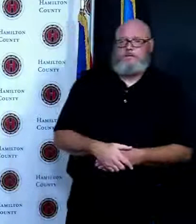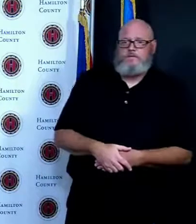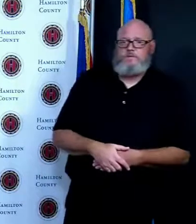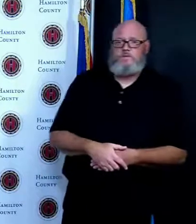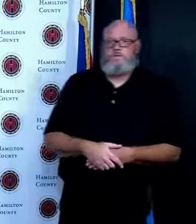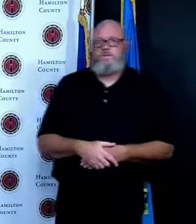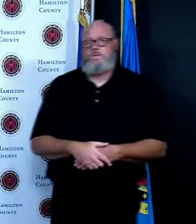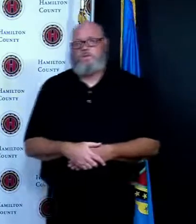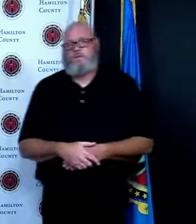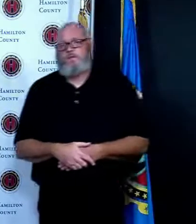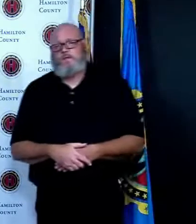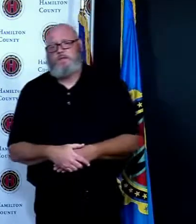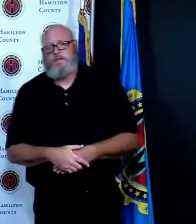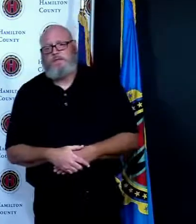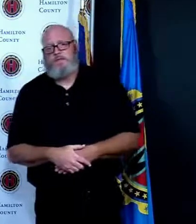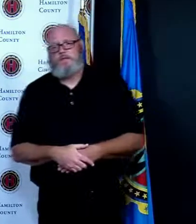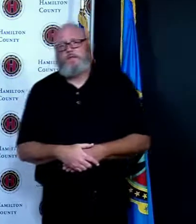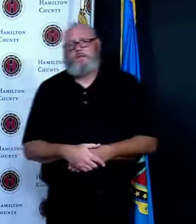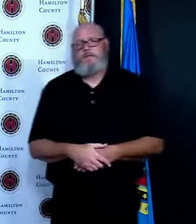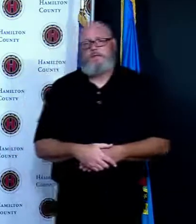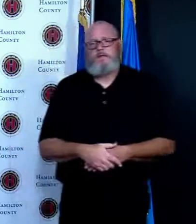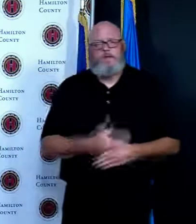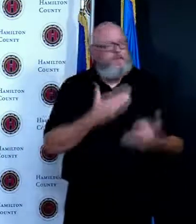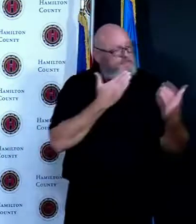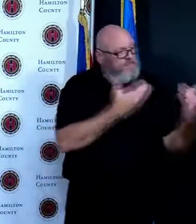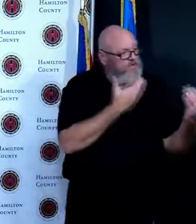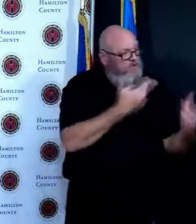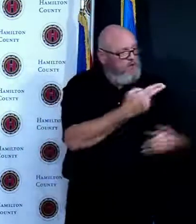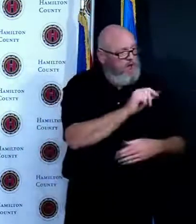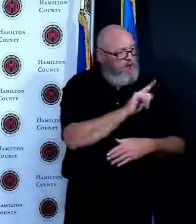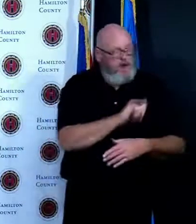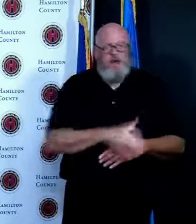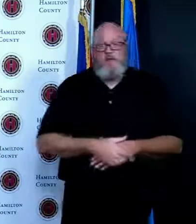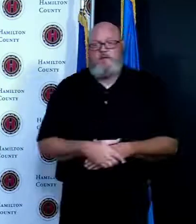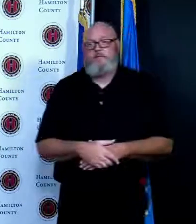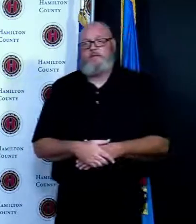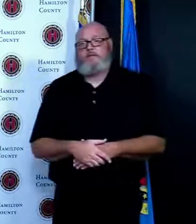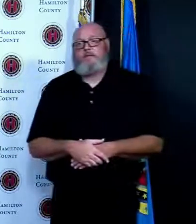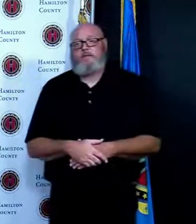thank you Holly and as Holly said there are many partners throughout the community that are helping